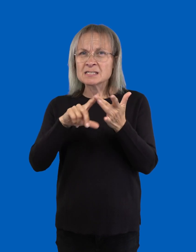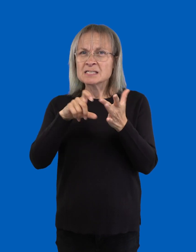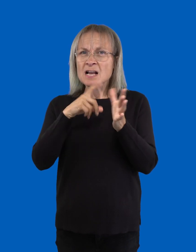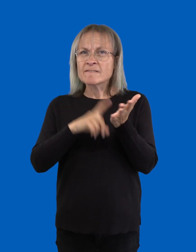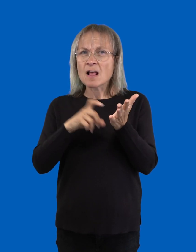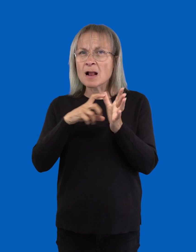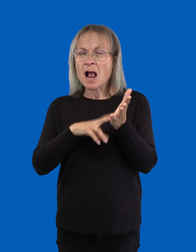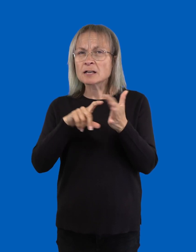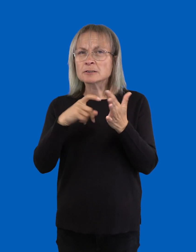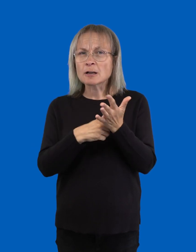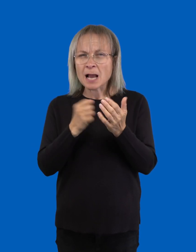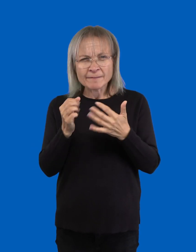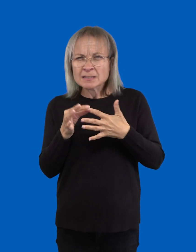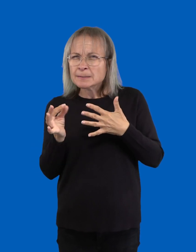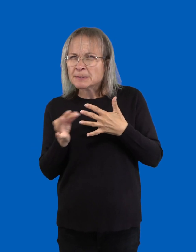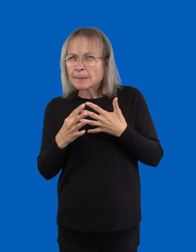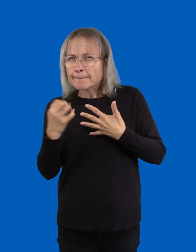Symptoms of cervical cancer may include: